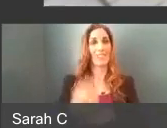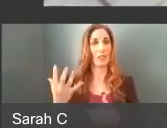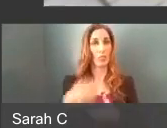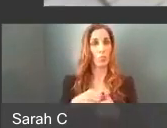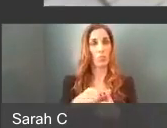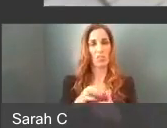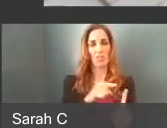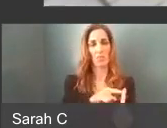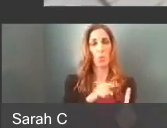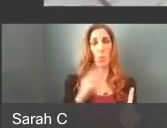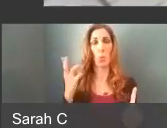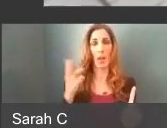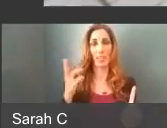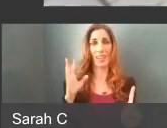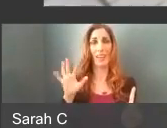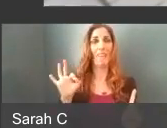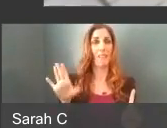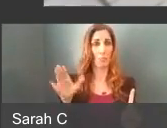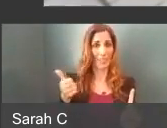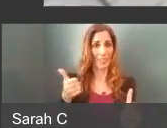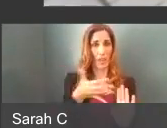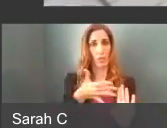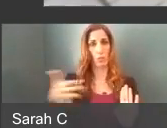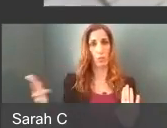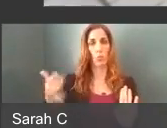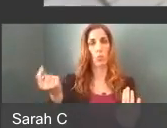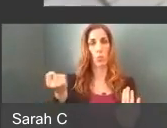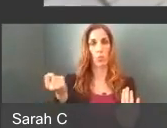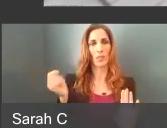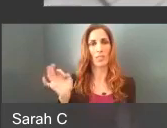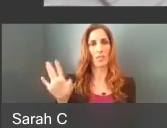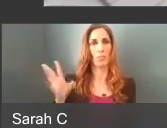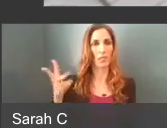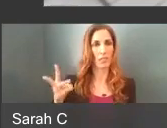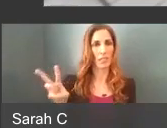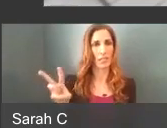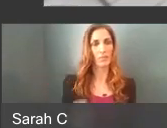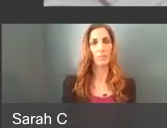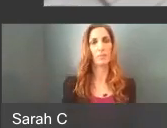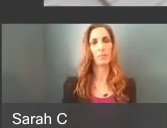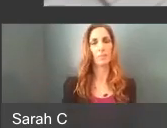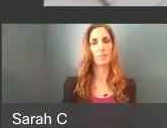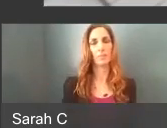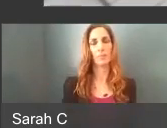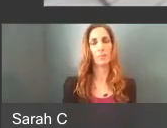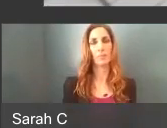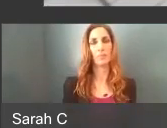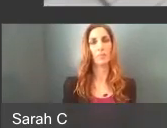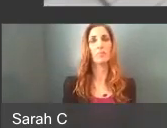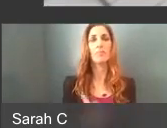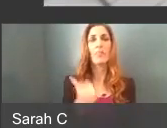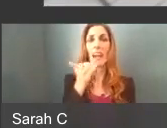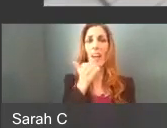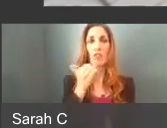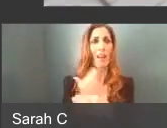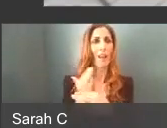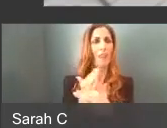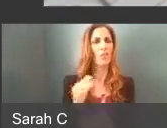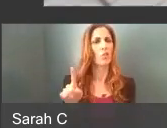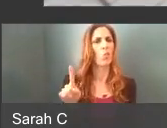February the 10th through Tuesday, February the 16th. This is a daily average of 134 cases and